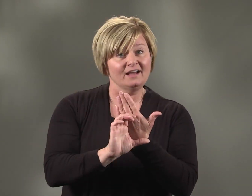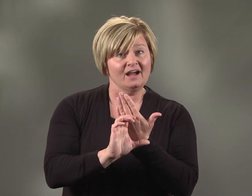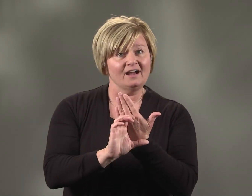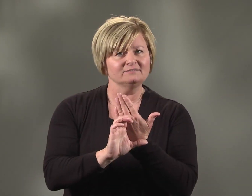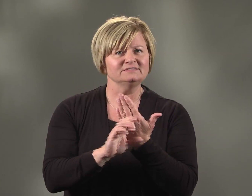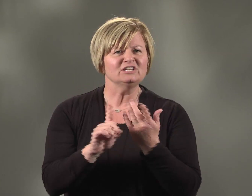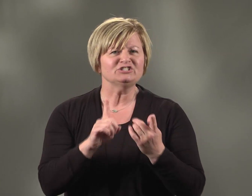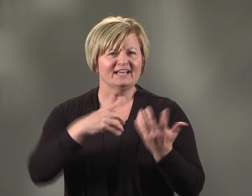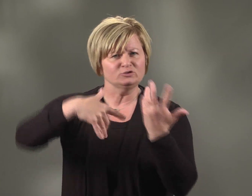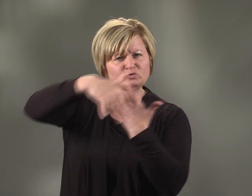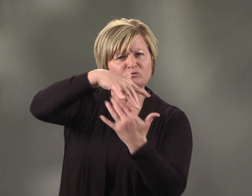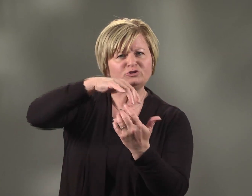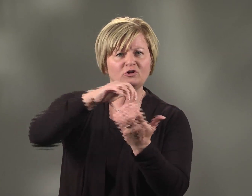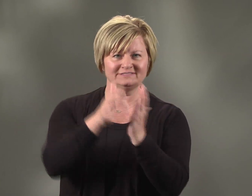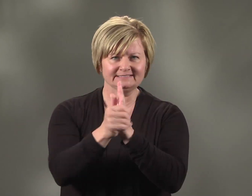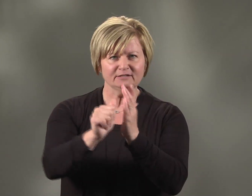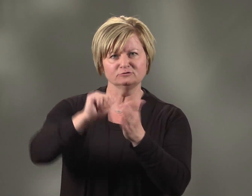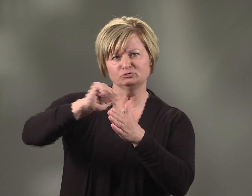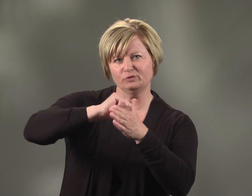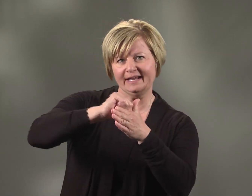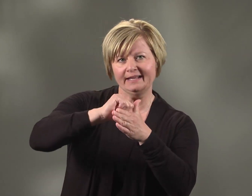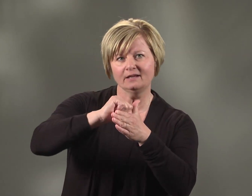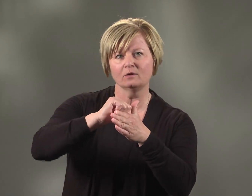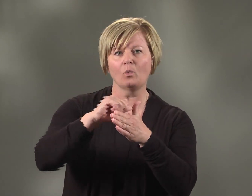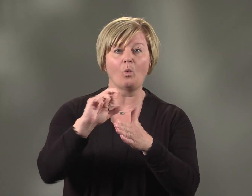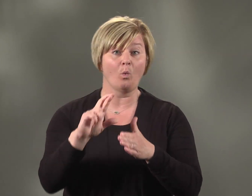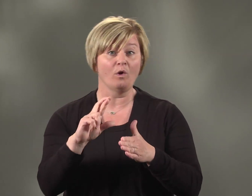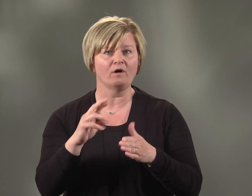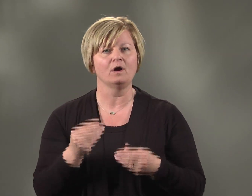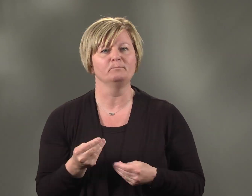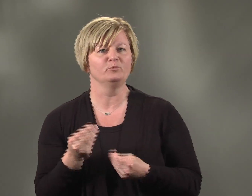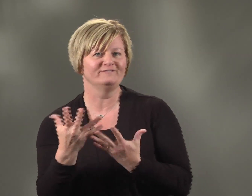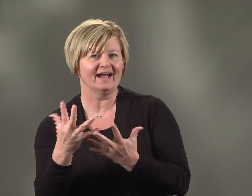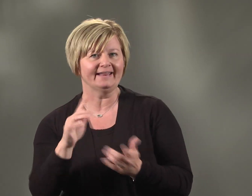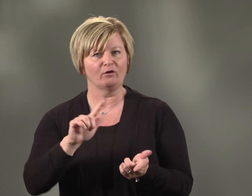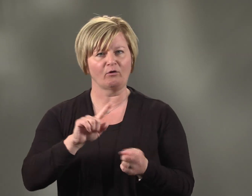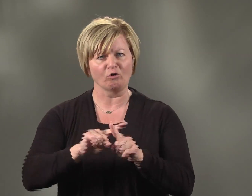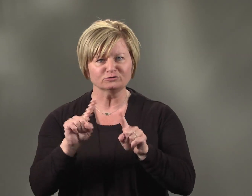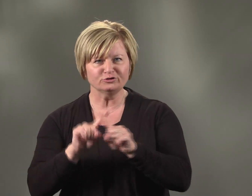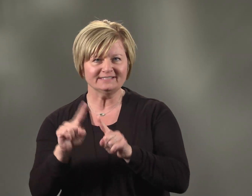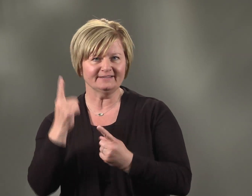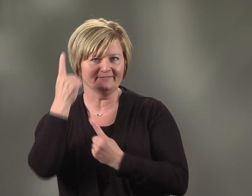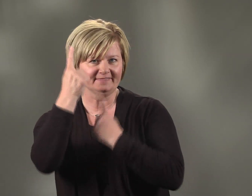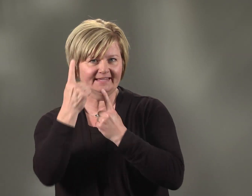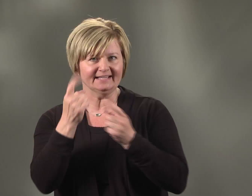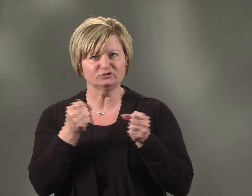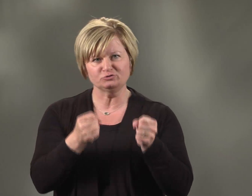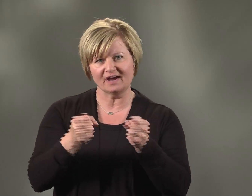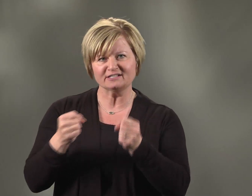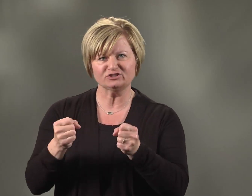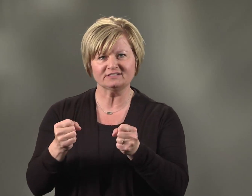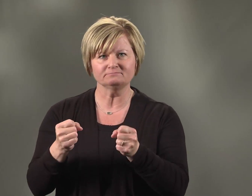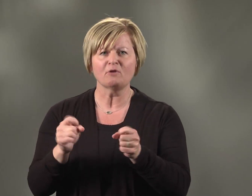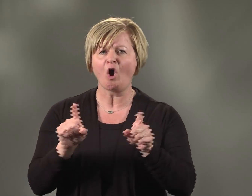Curricula such as social skills training or Providing Alternative Thinking Strategies,